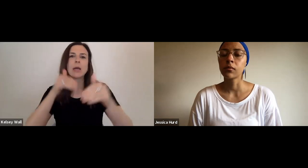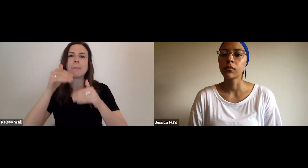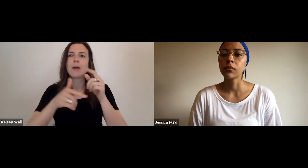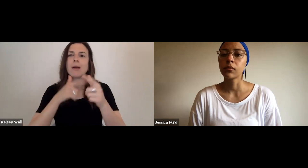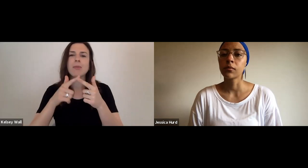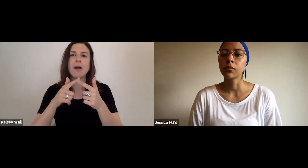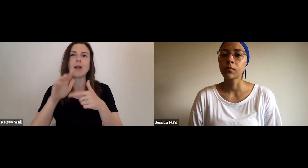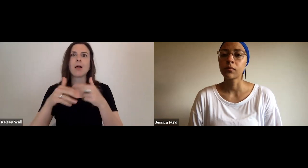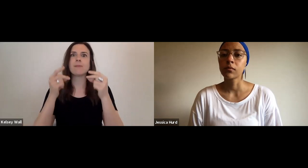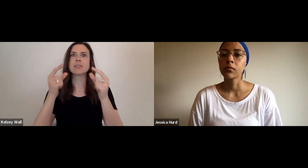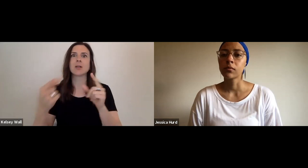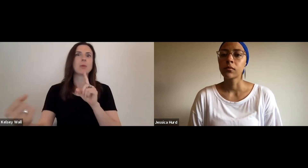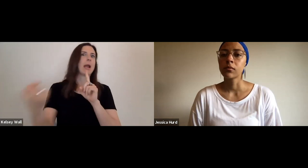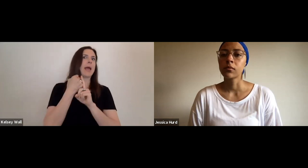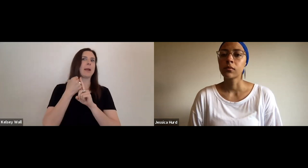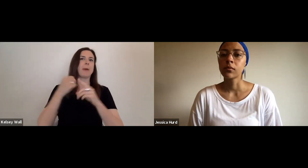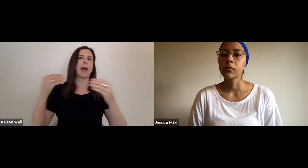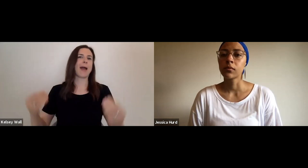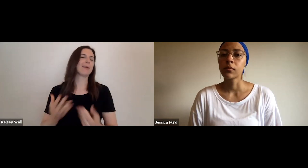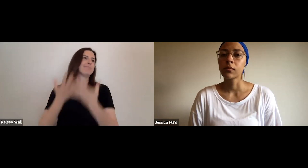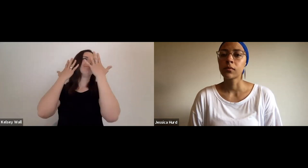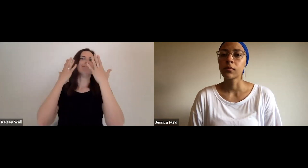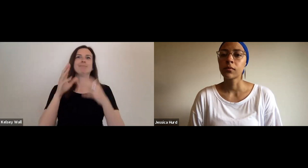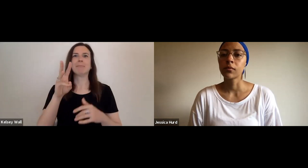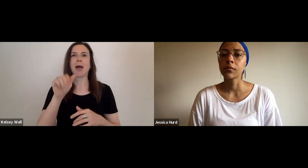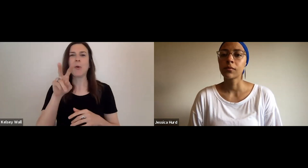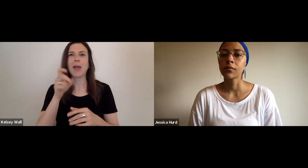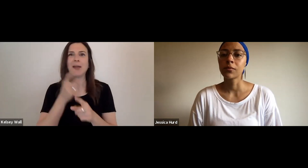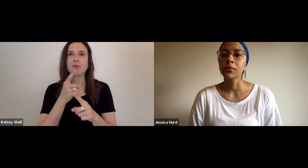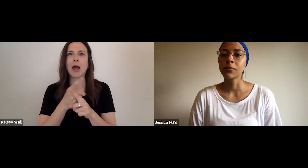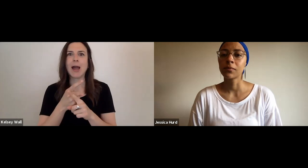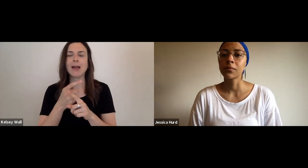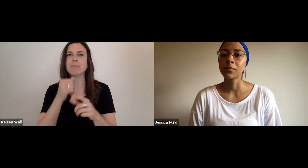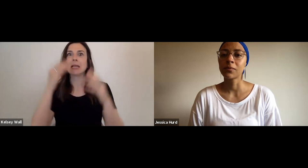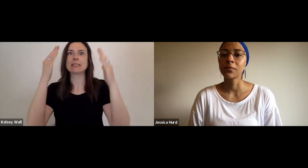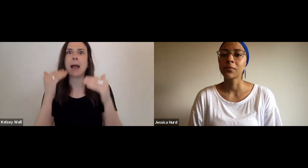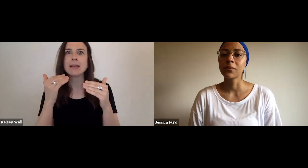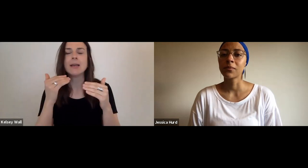You can ride these waves and you can swim into them, or you can let them hit you full-on in the face,